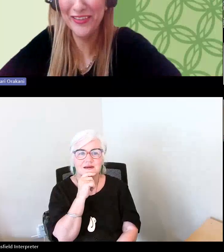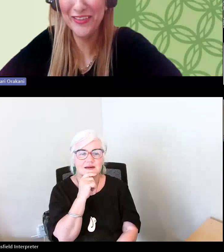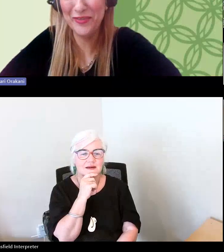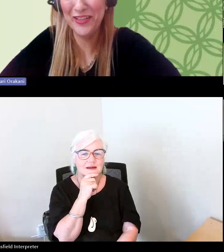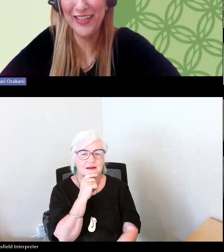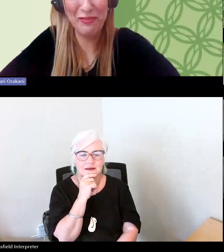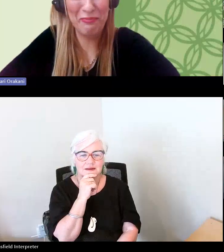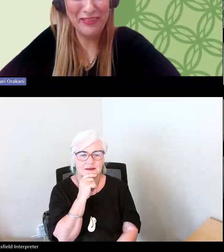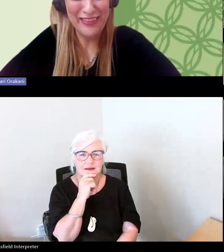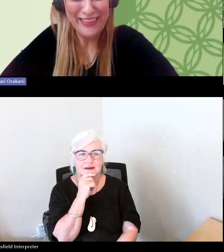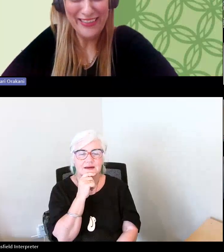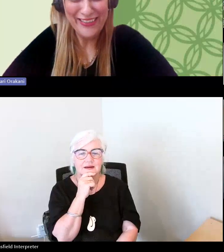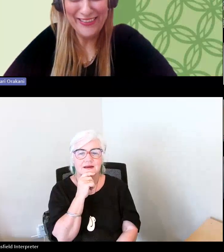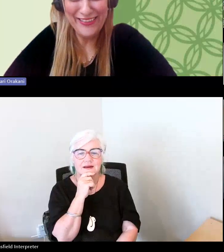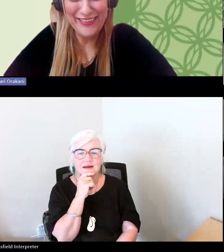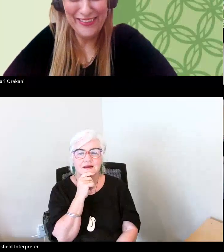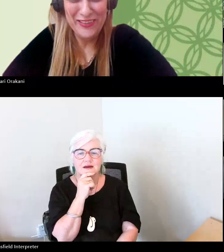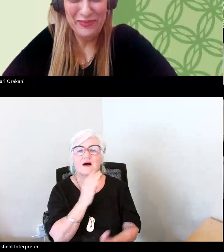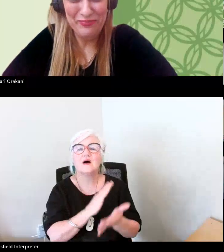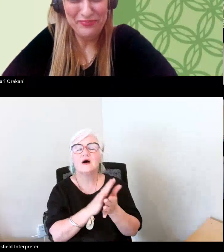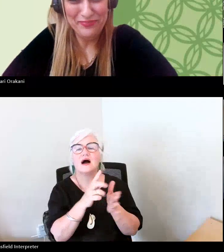you’ve had your hand up.